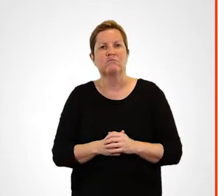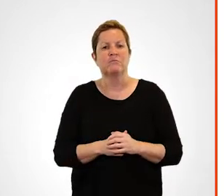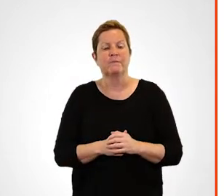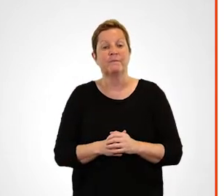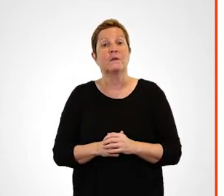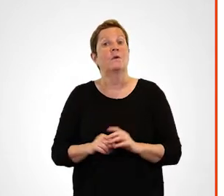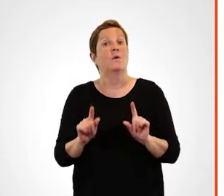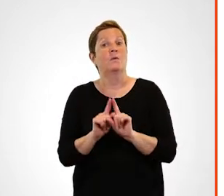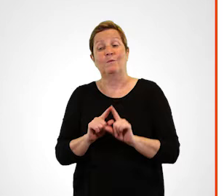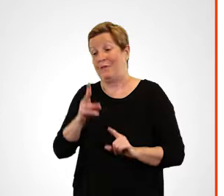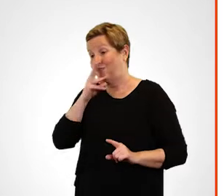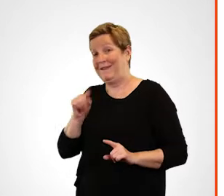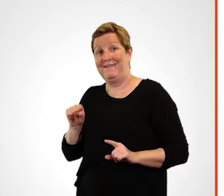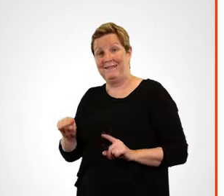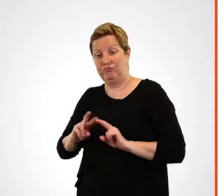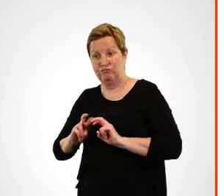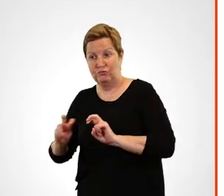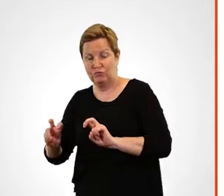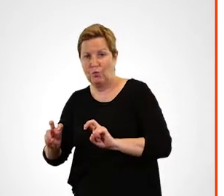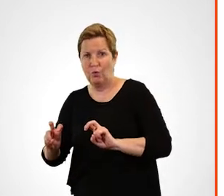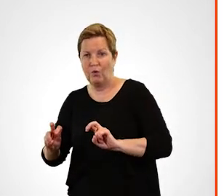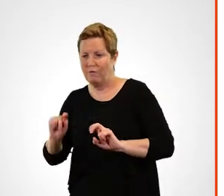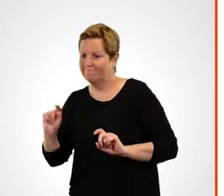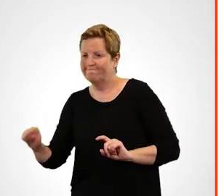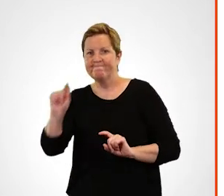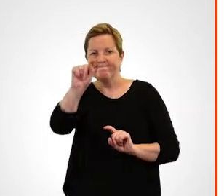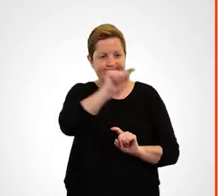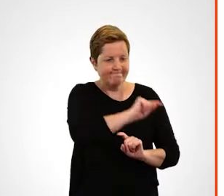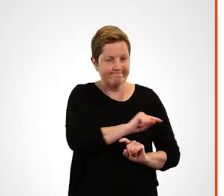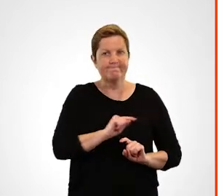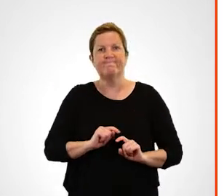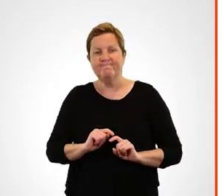Another thing we've seen with our 3-year-olds across the board is if language is delayed,